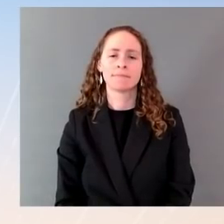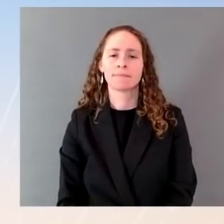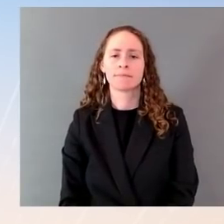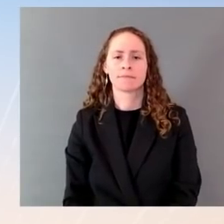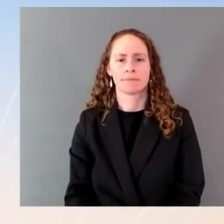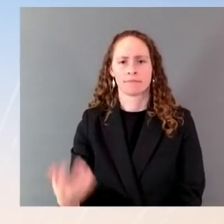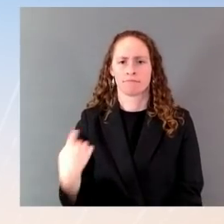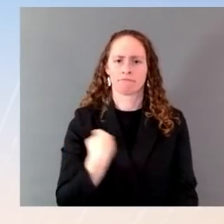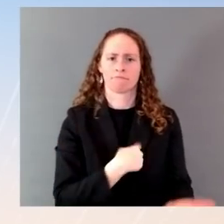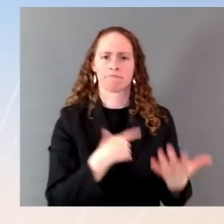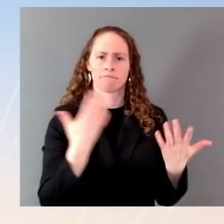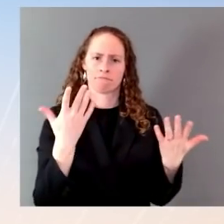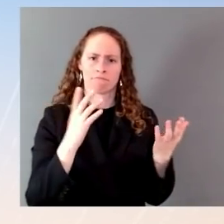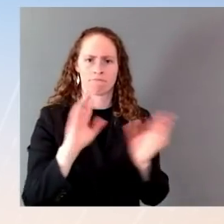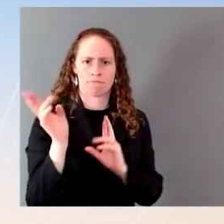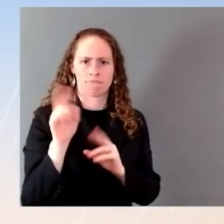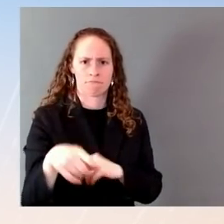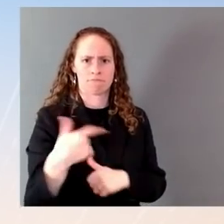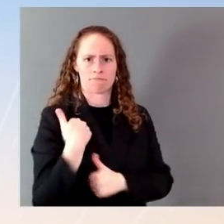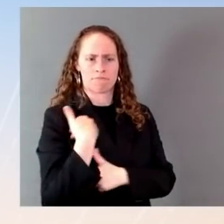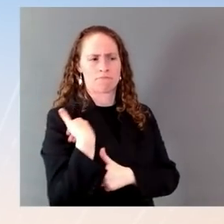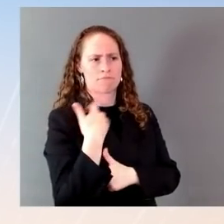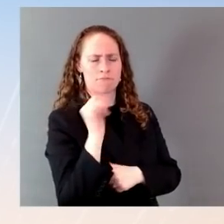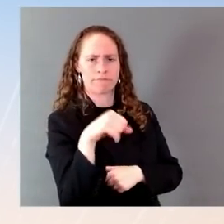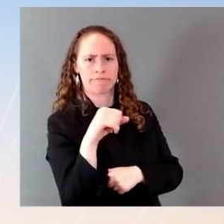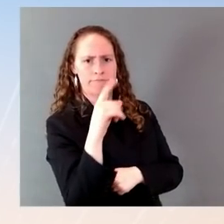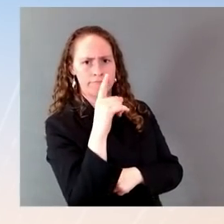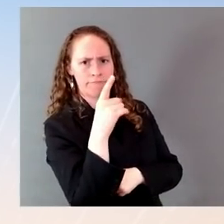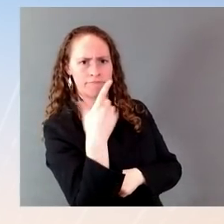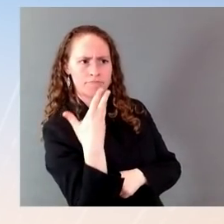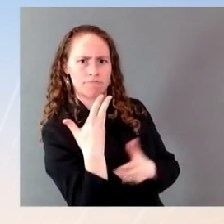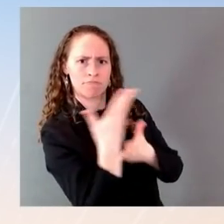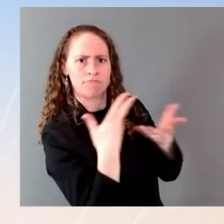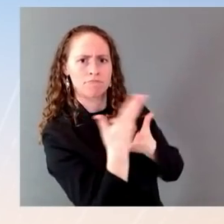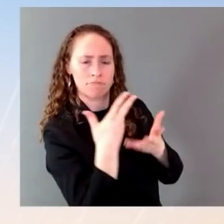And third, ultimately, an Iran with a nuclear weapon